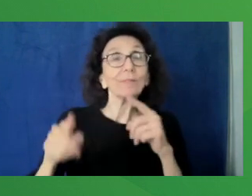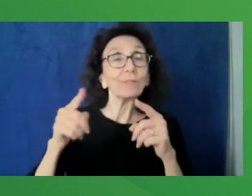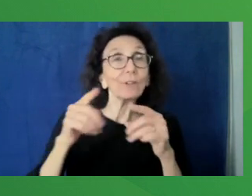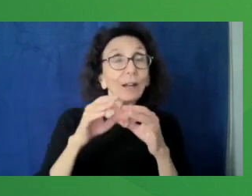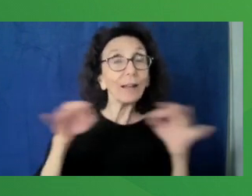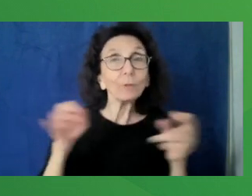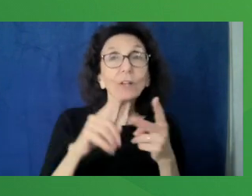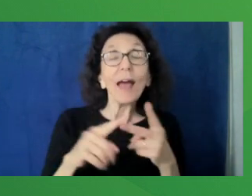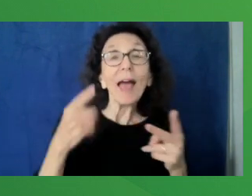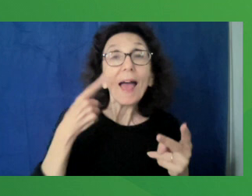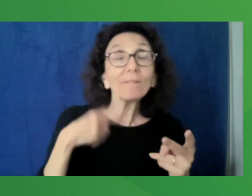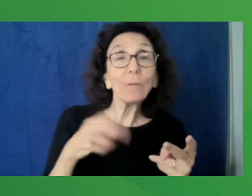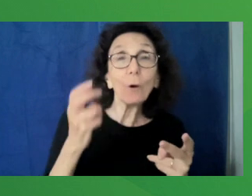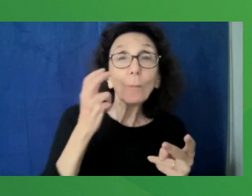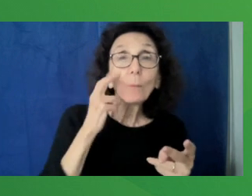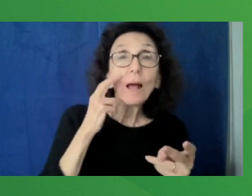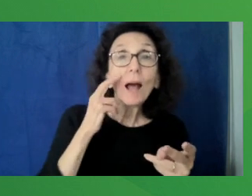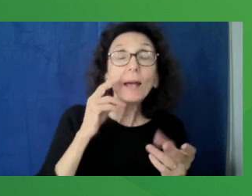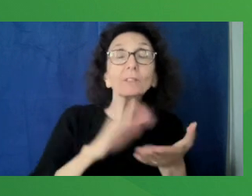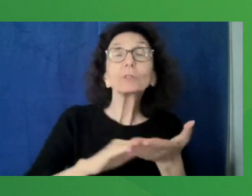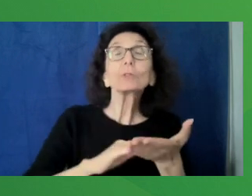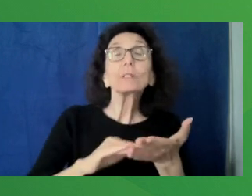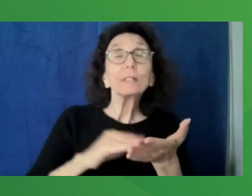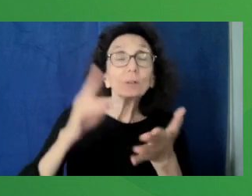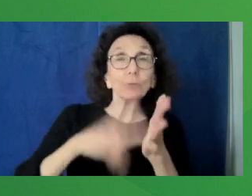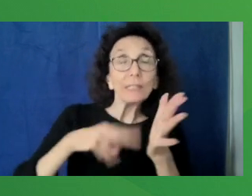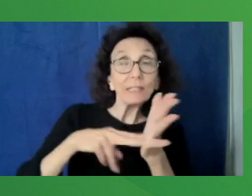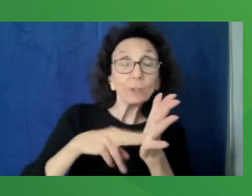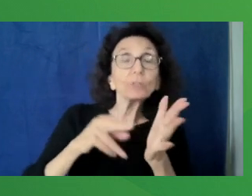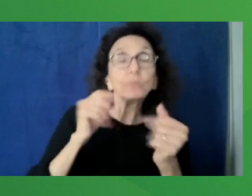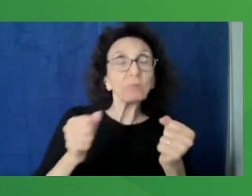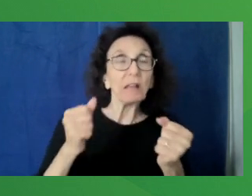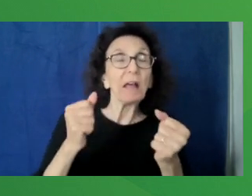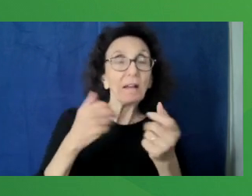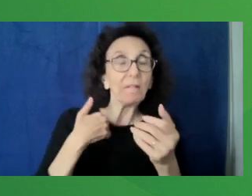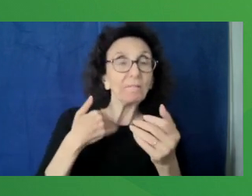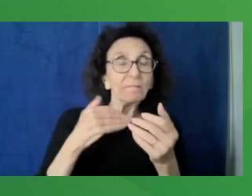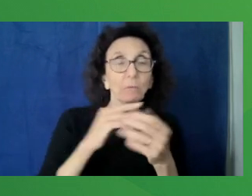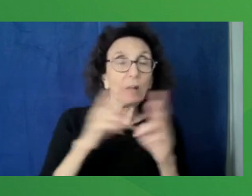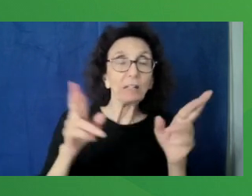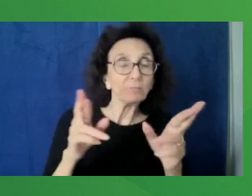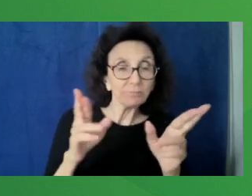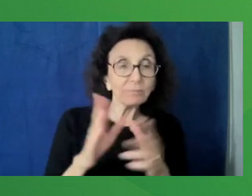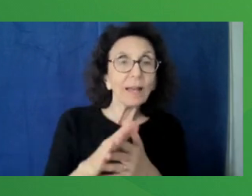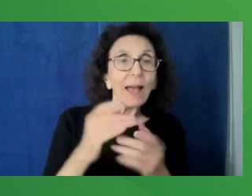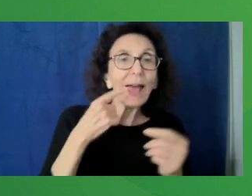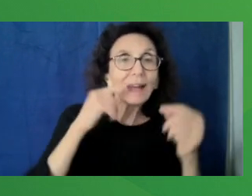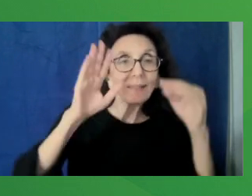As you can see at the bottom here, each guide has a sort of planner to help educators who are